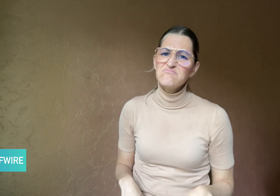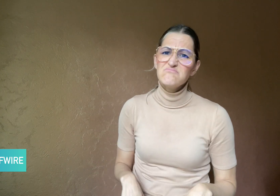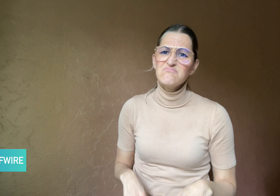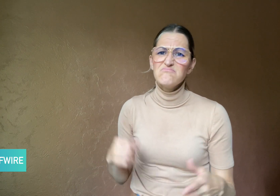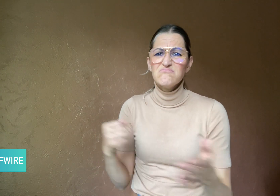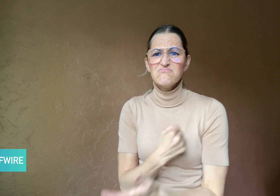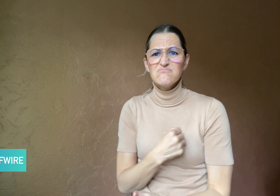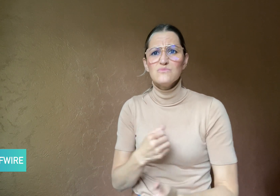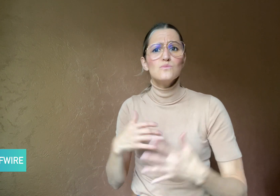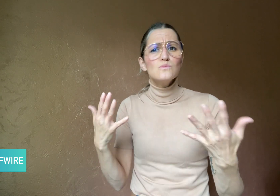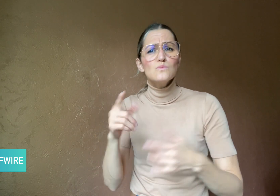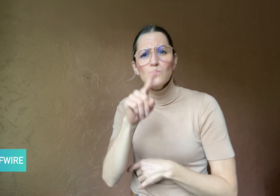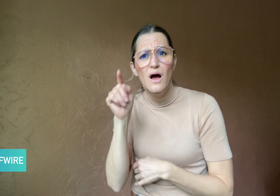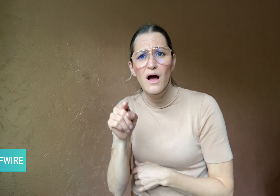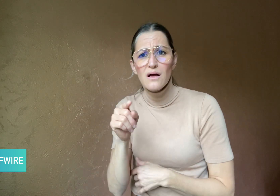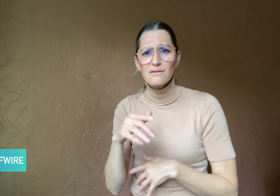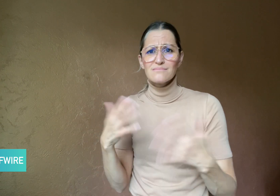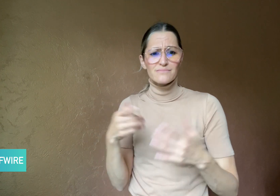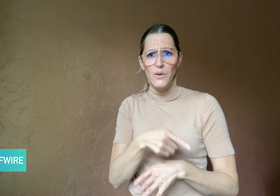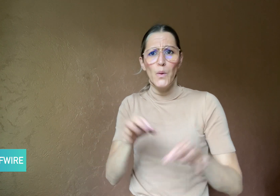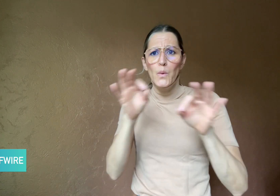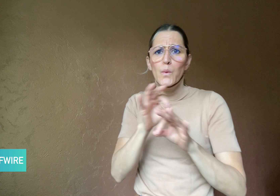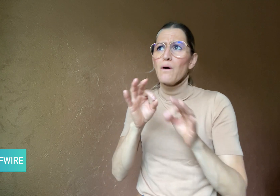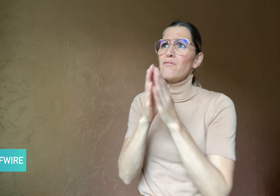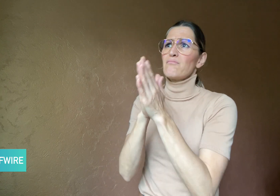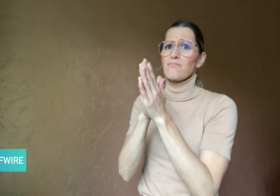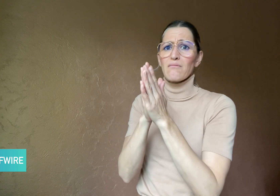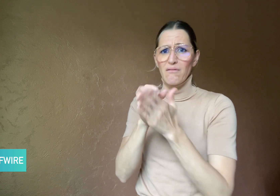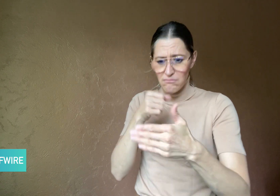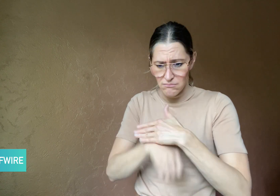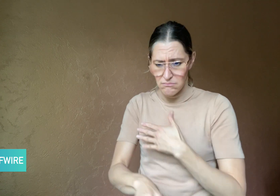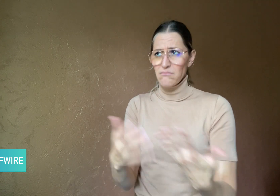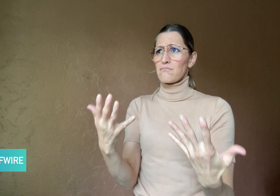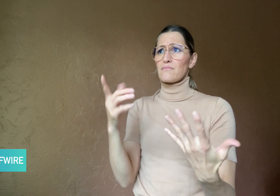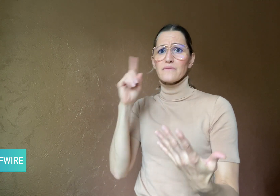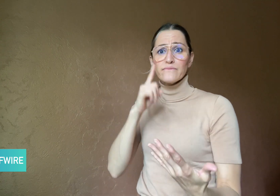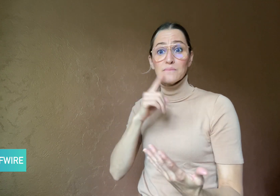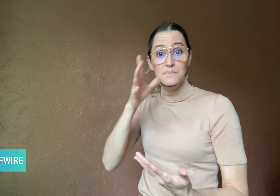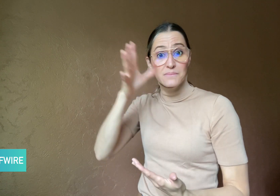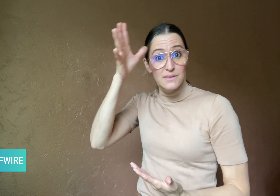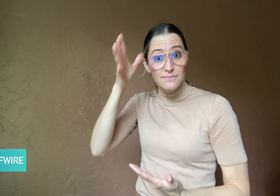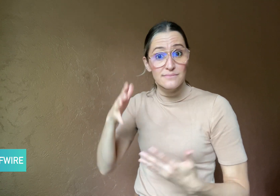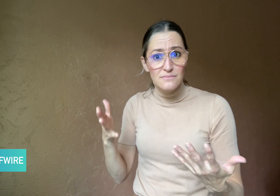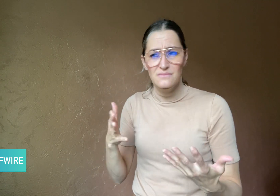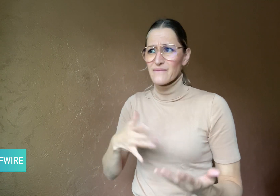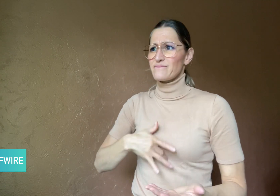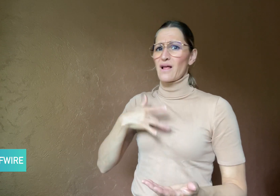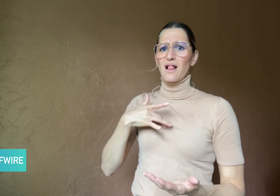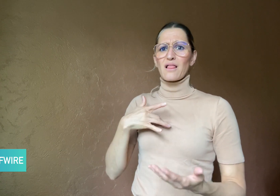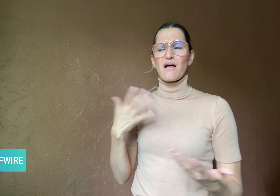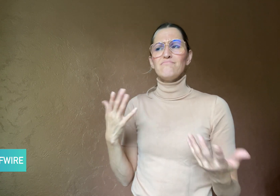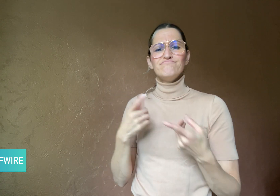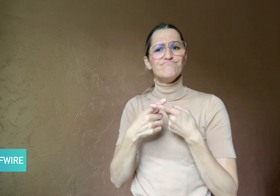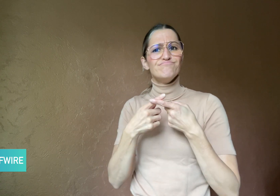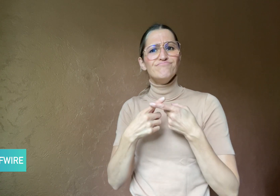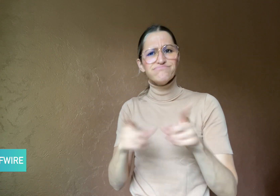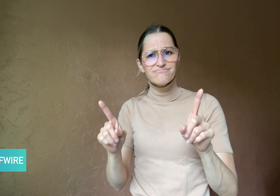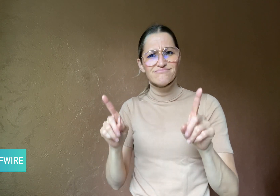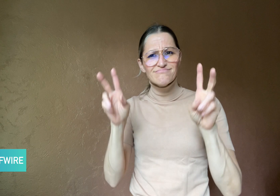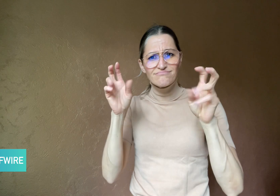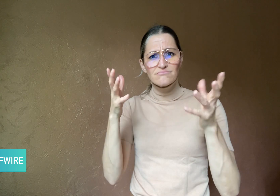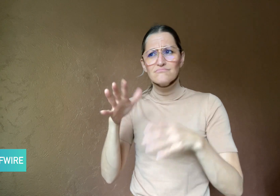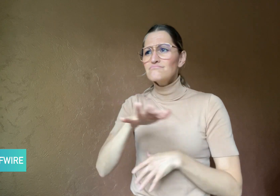because they did not ask to have a Deaf parent and feel